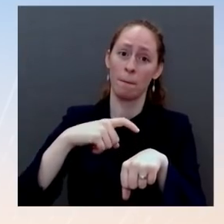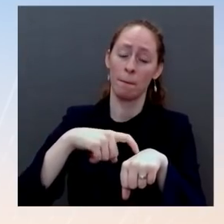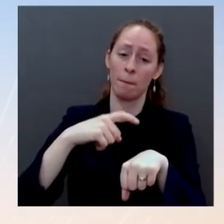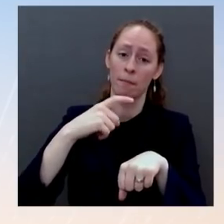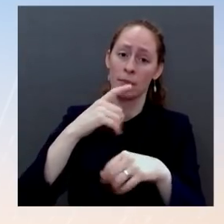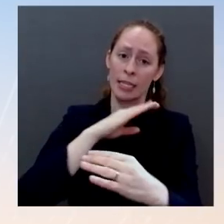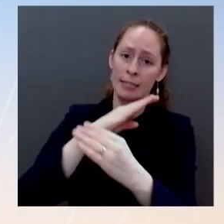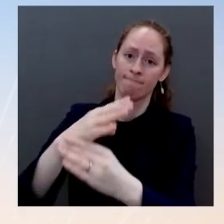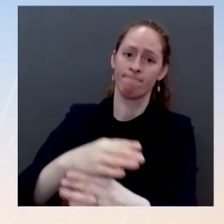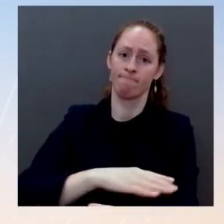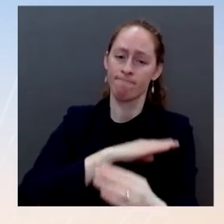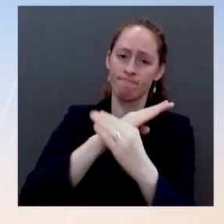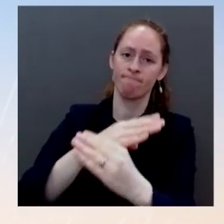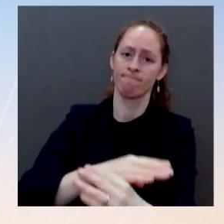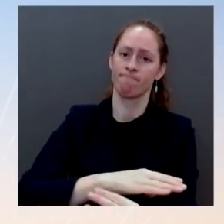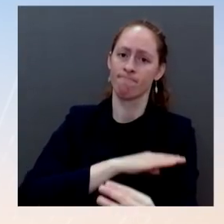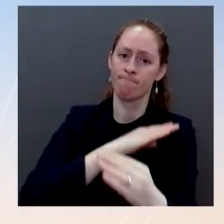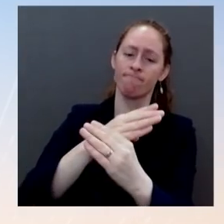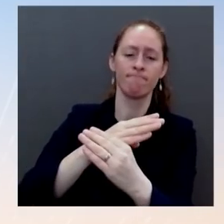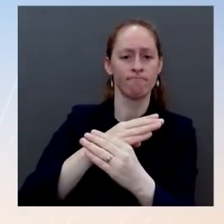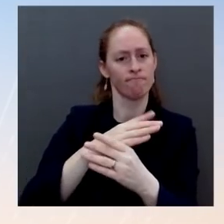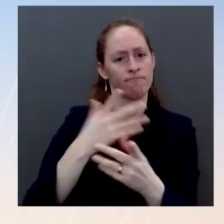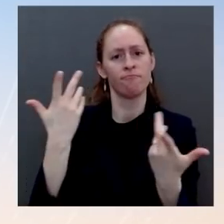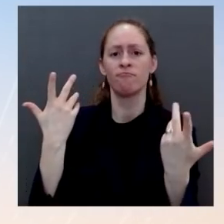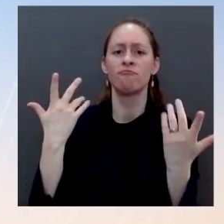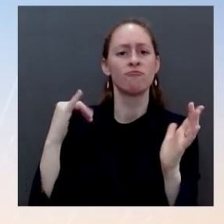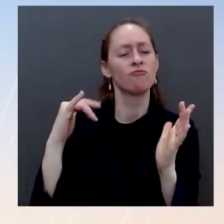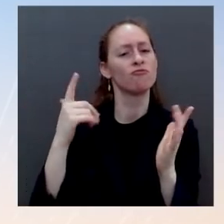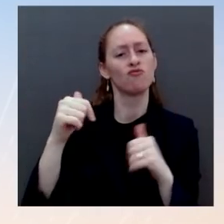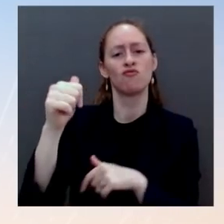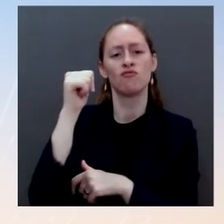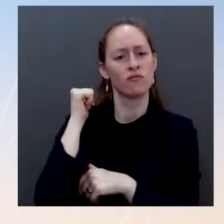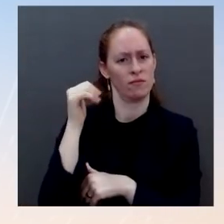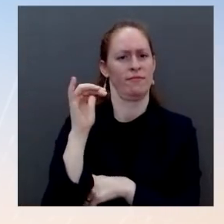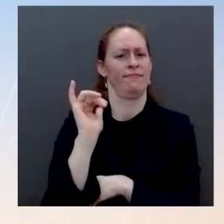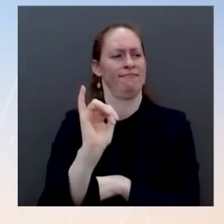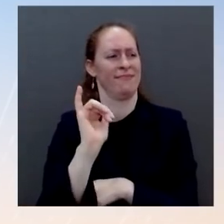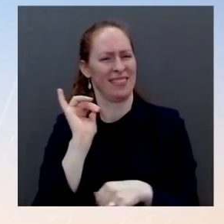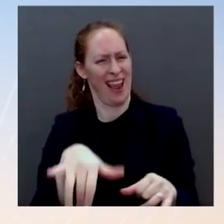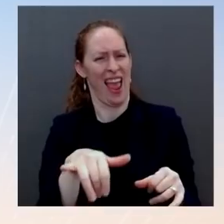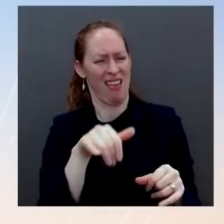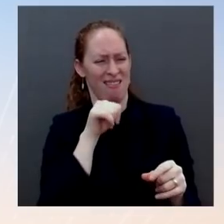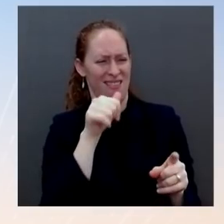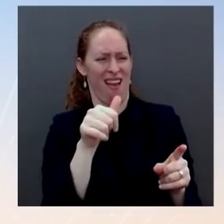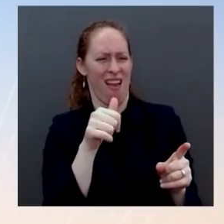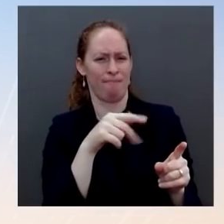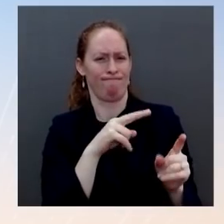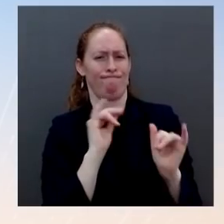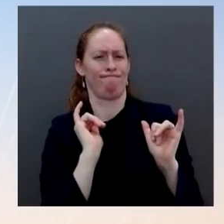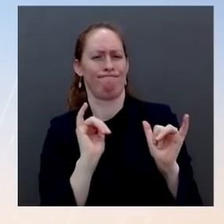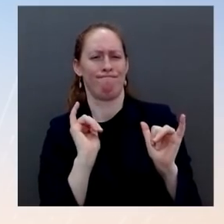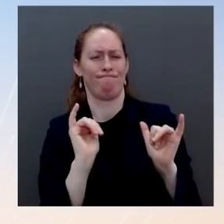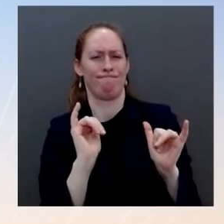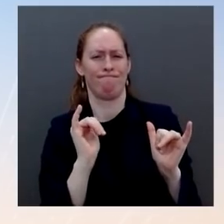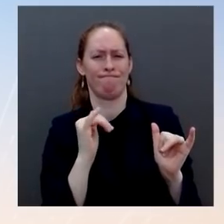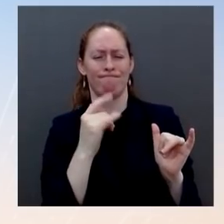That is why there's a discussion right now about changes to Senate rules to protect the constitutional rights of people across the country.